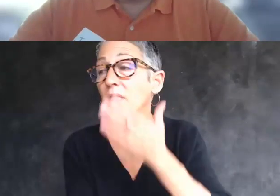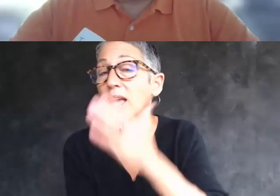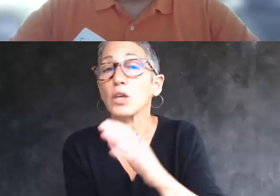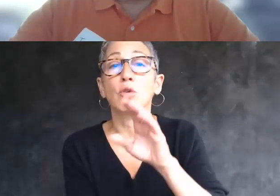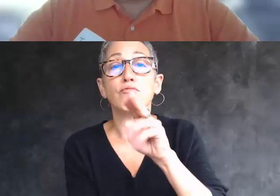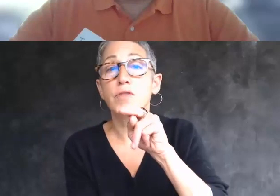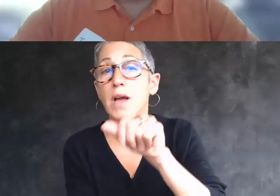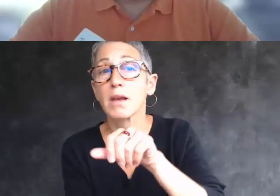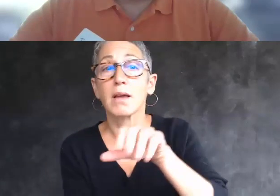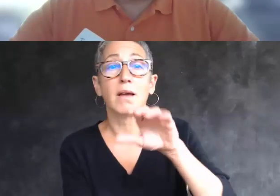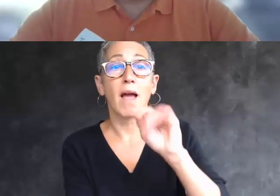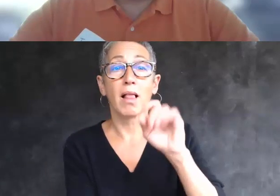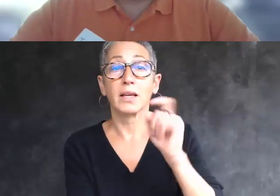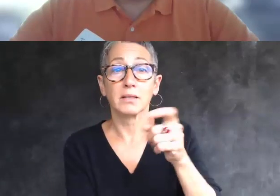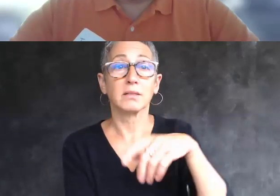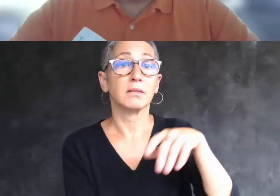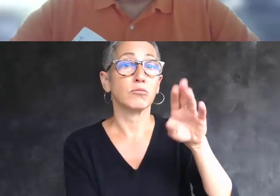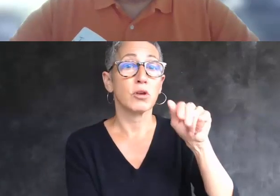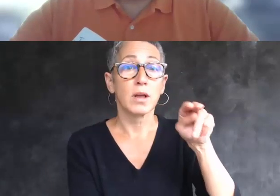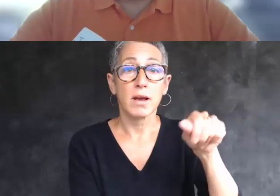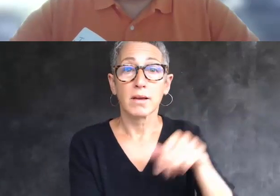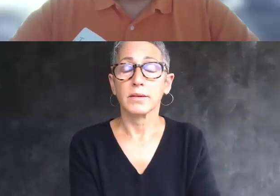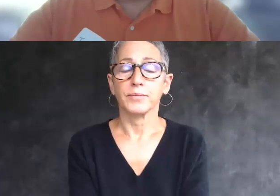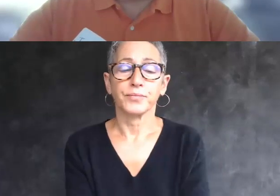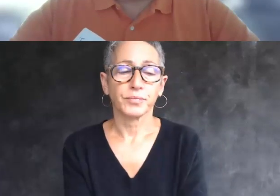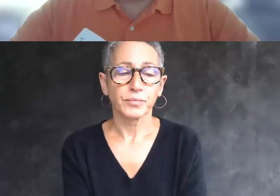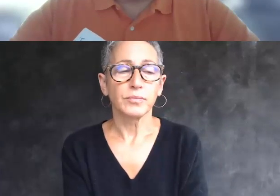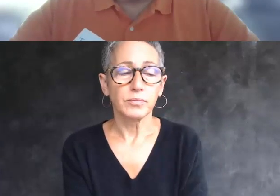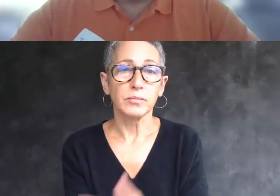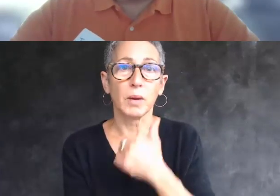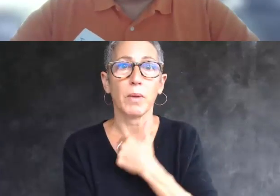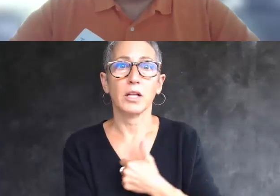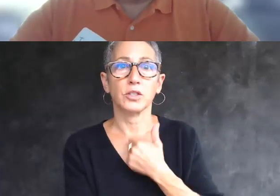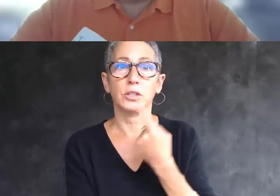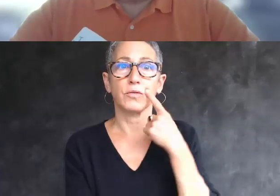Thank you so much for your time this morning. Apologies to everyone for going a little bit long.